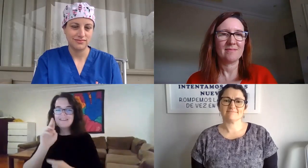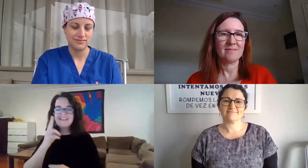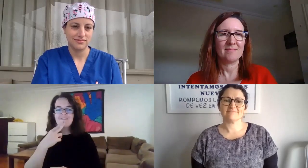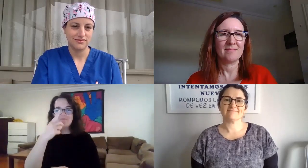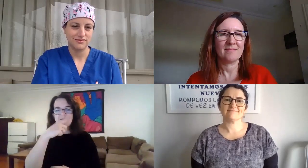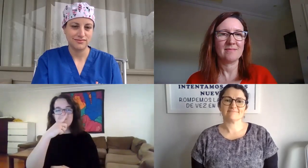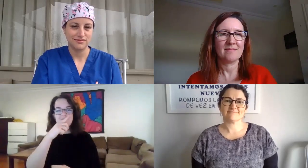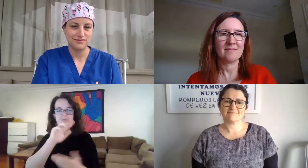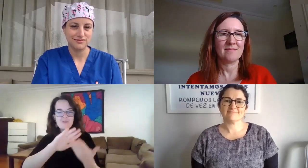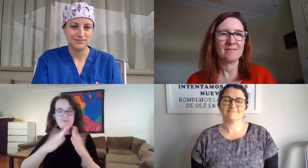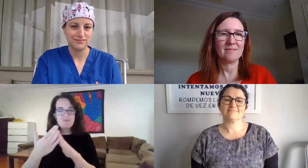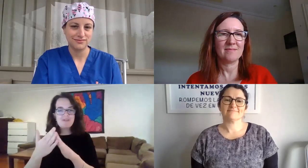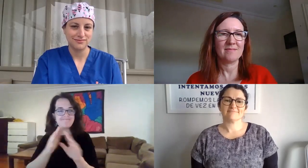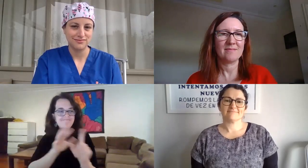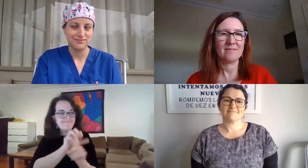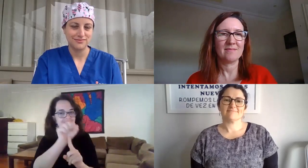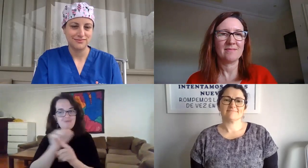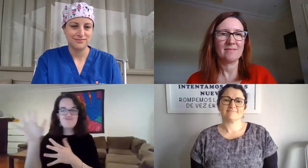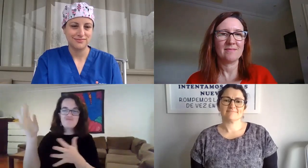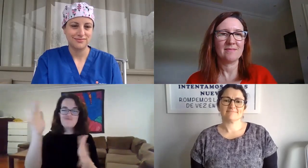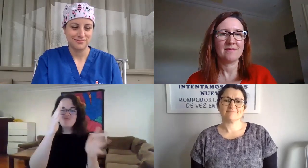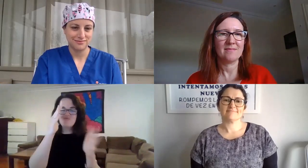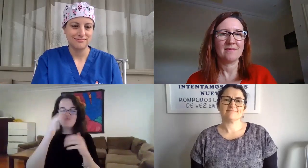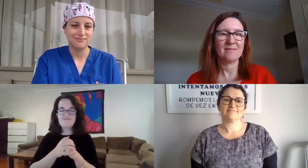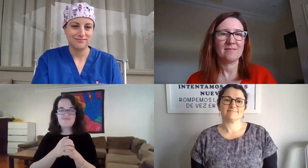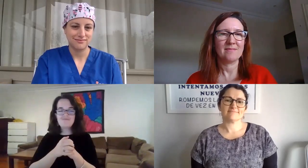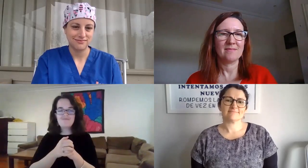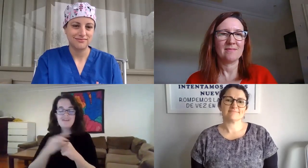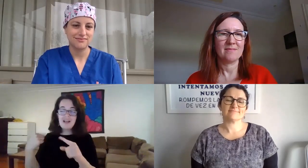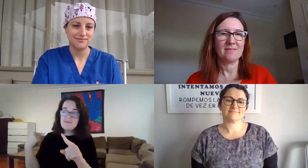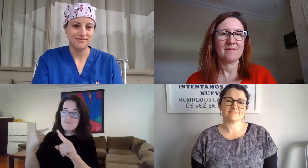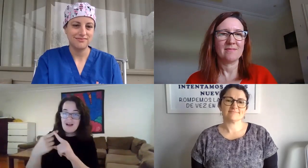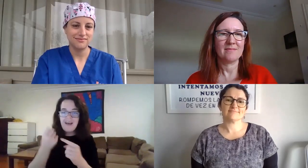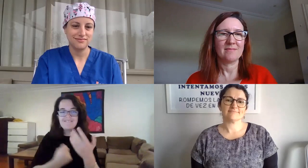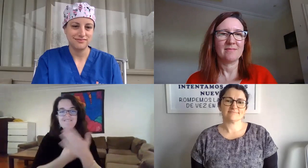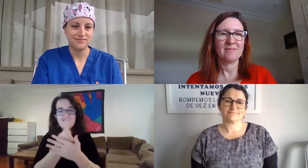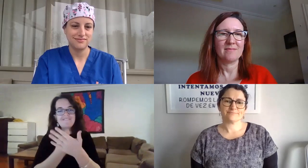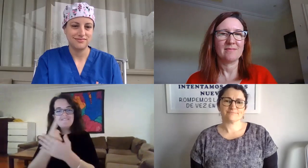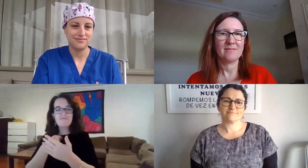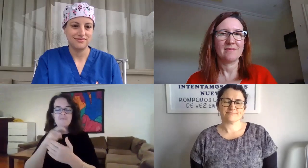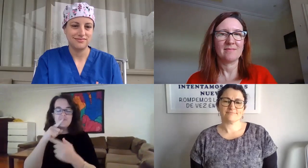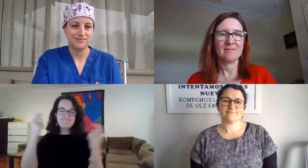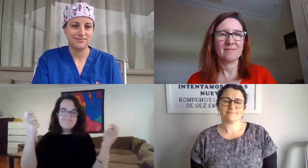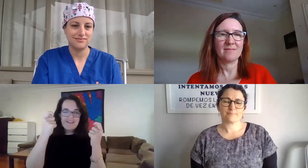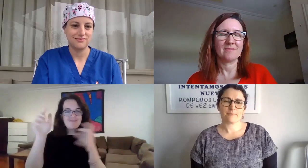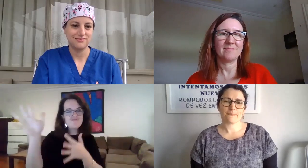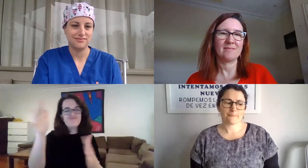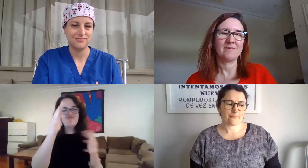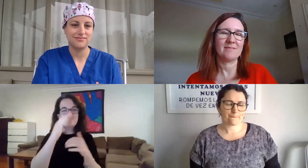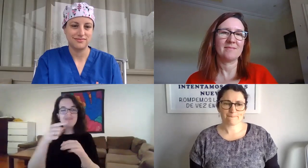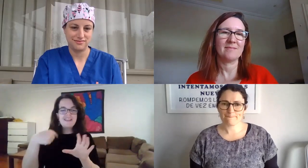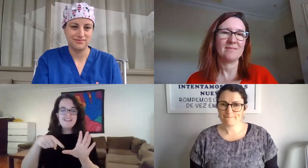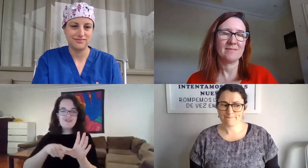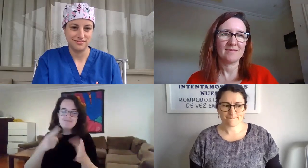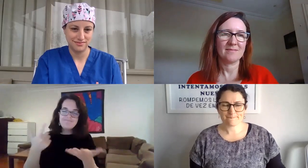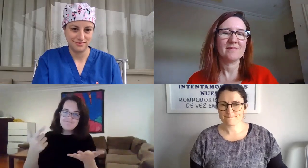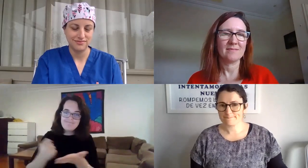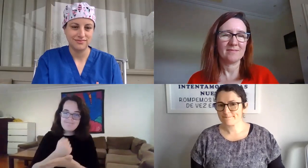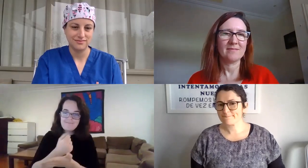celebrate it in different ways. I meet up with their friends and people in the community maintain their social connections. There's also different events. We have an